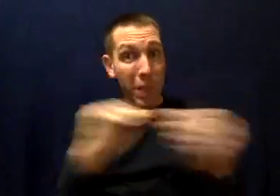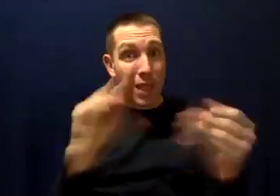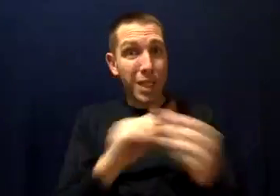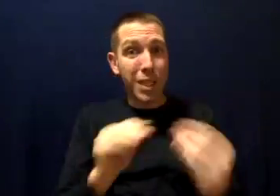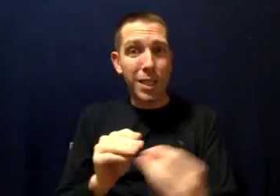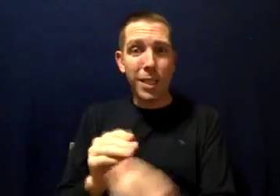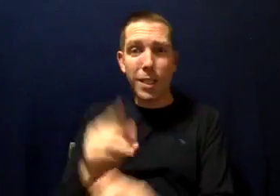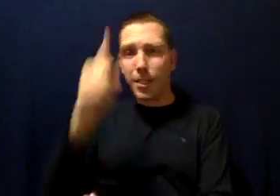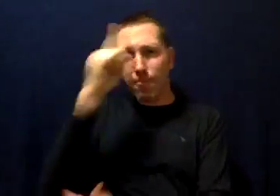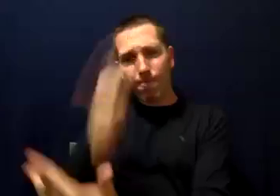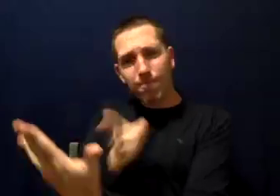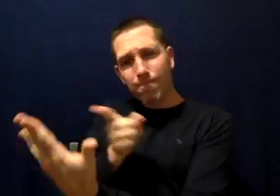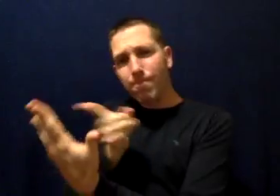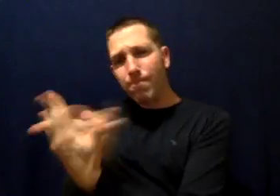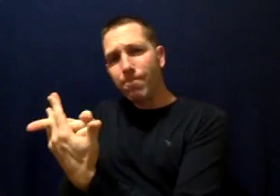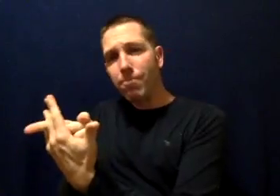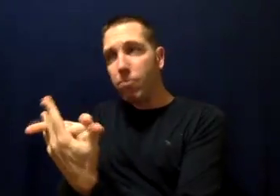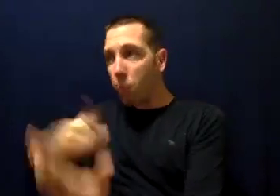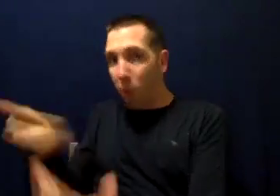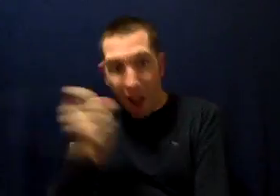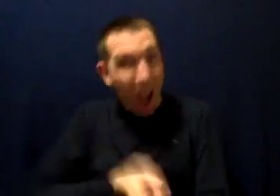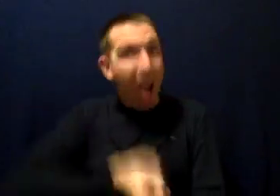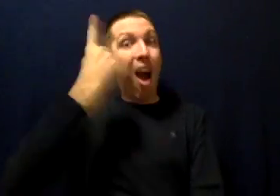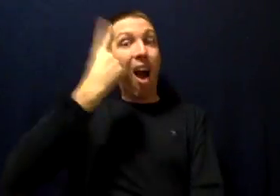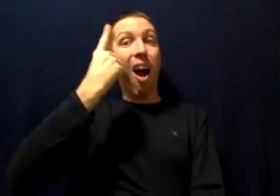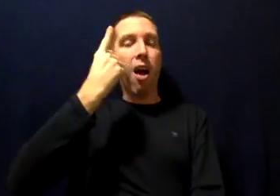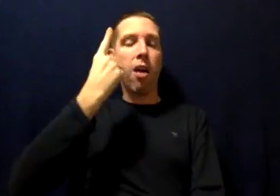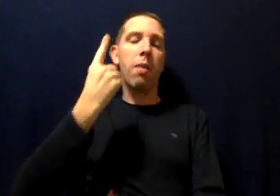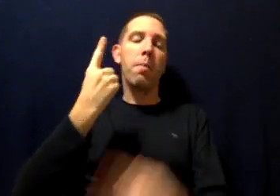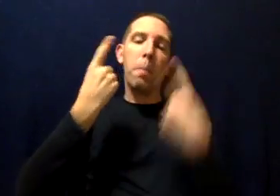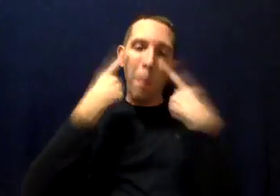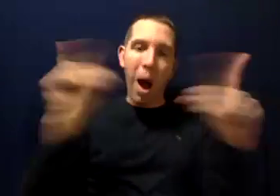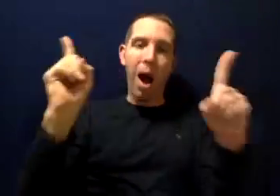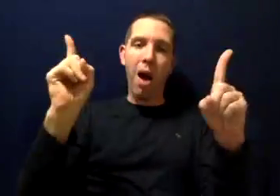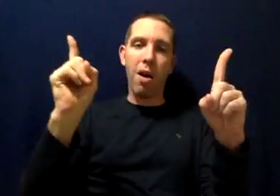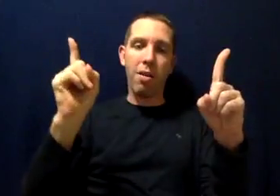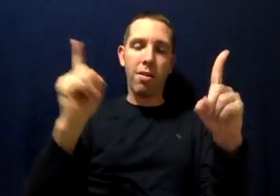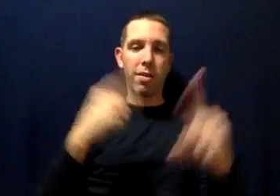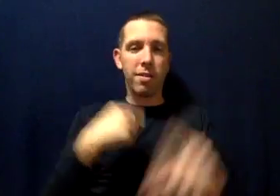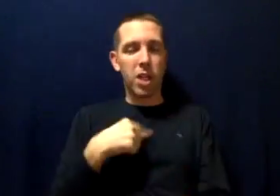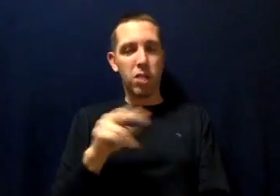After they heard you speak, they said, 'Oh, NOW we understand.'"